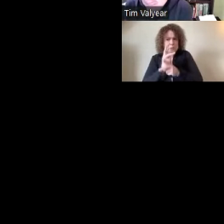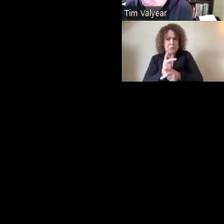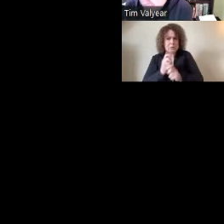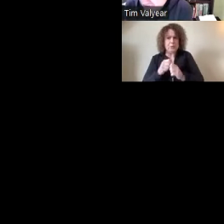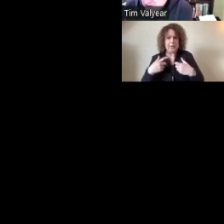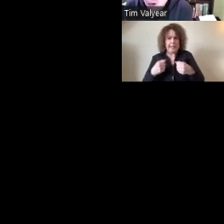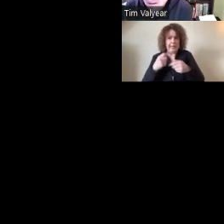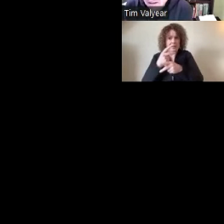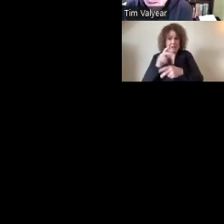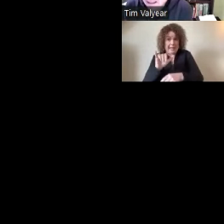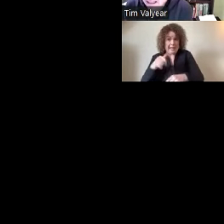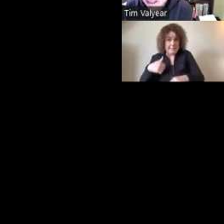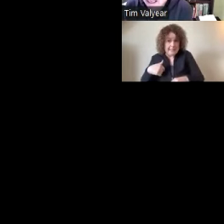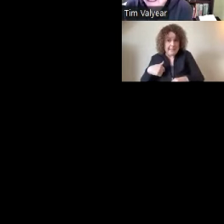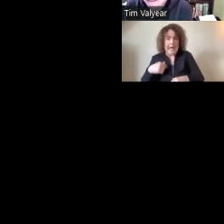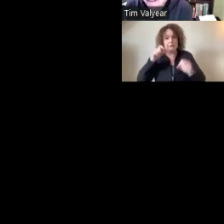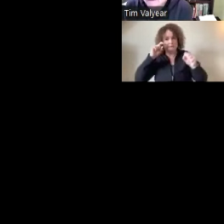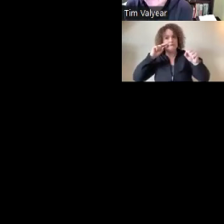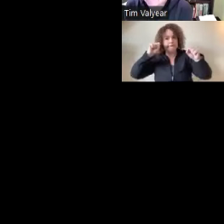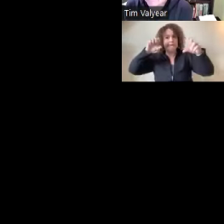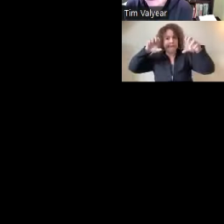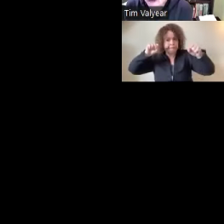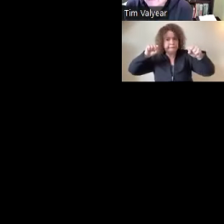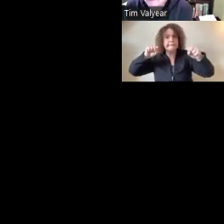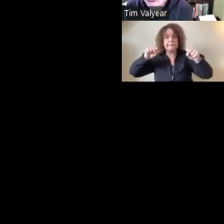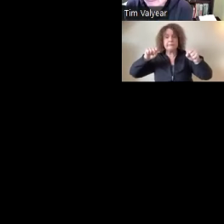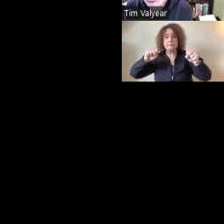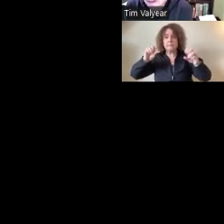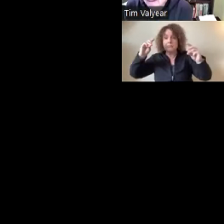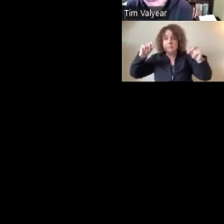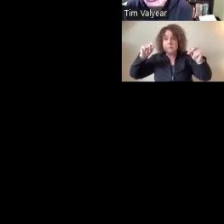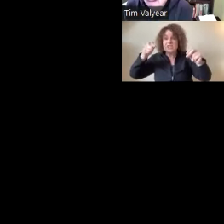question. Somebody who is anyone retentive in health